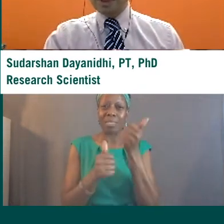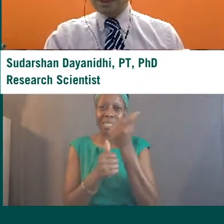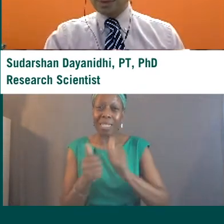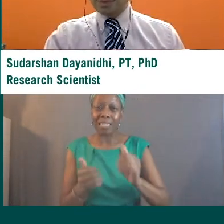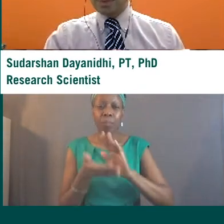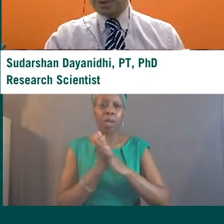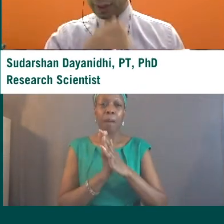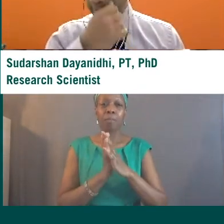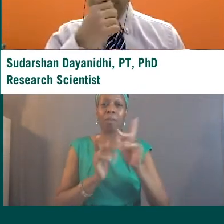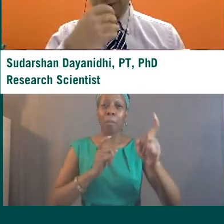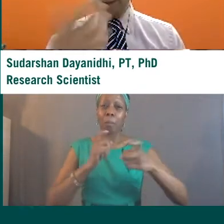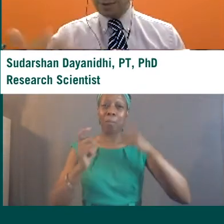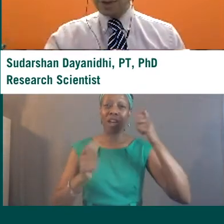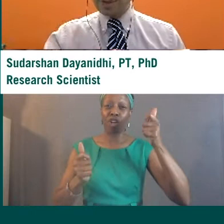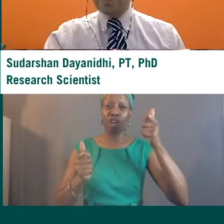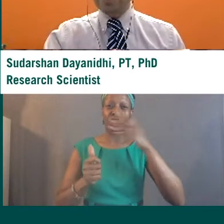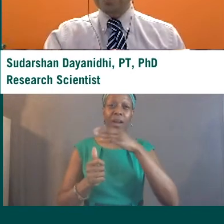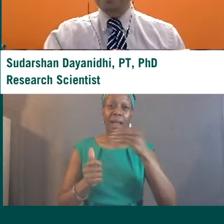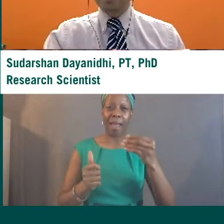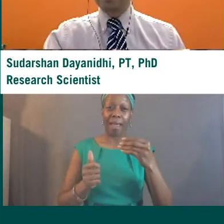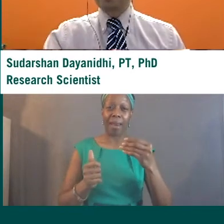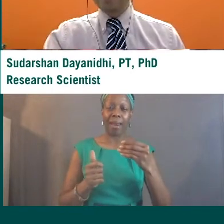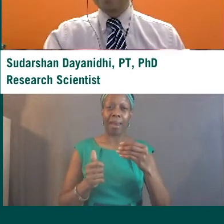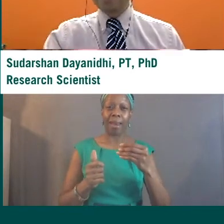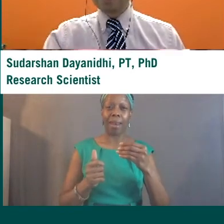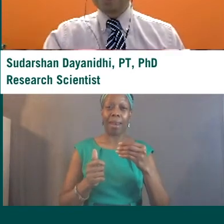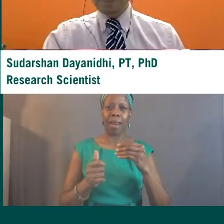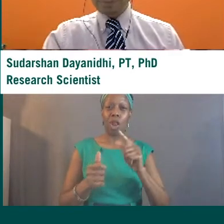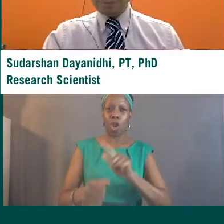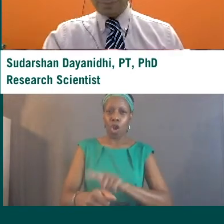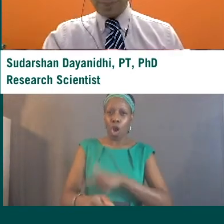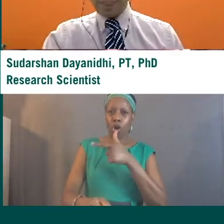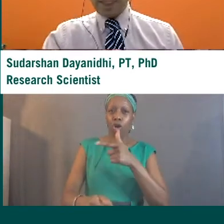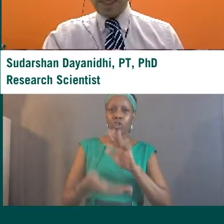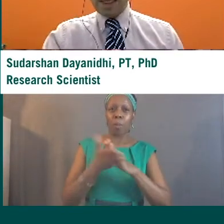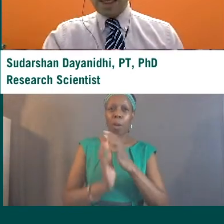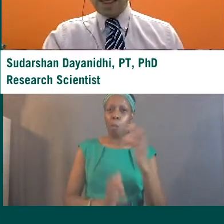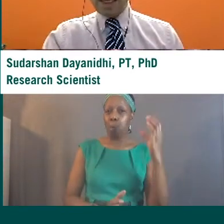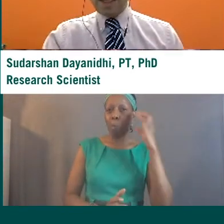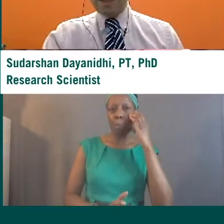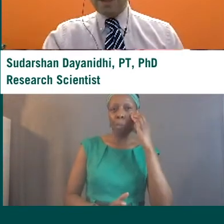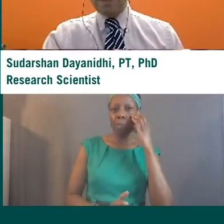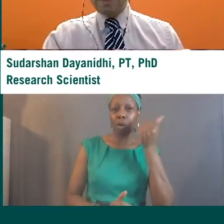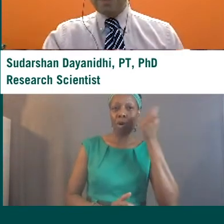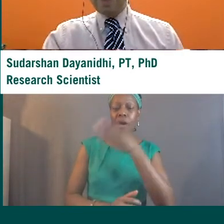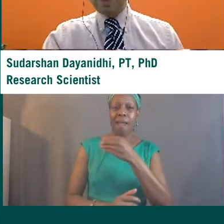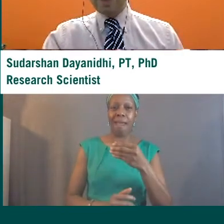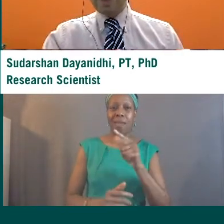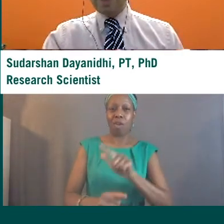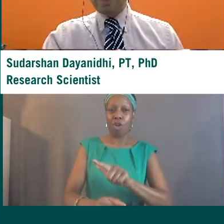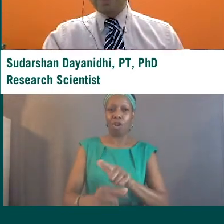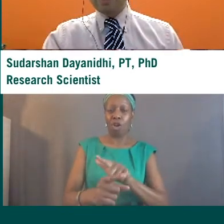in this world, and similarly for other mammals. And when we think about